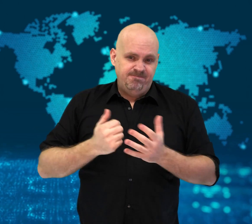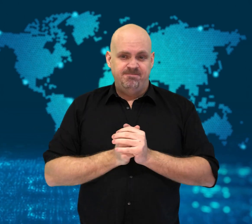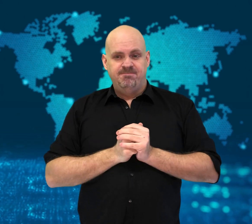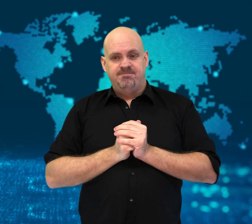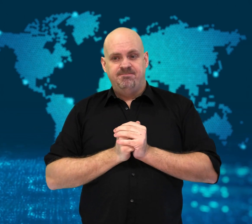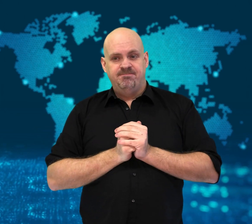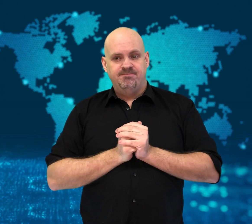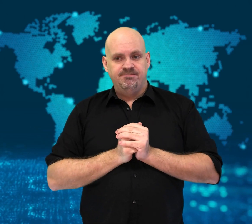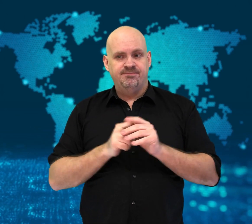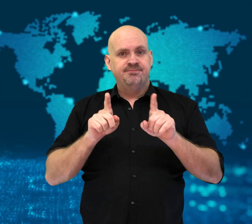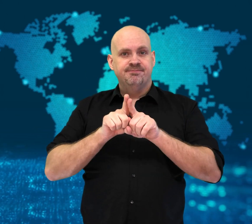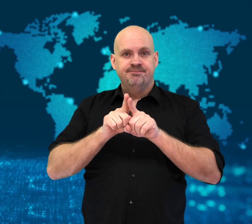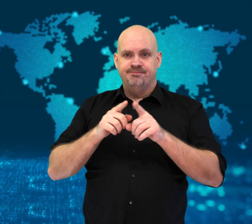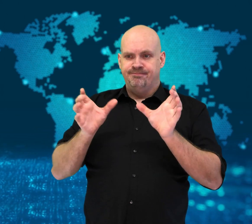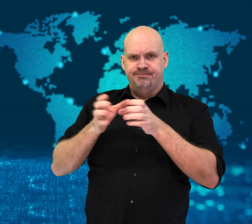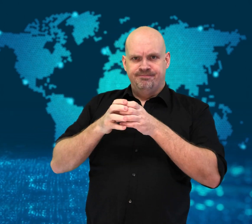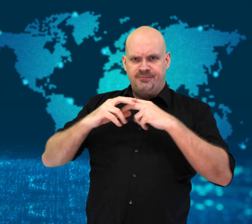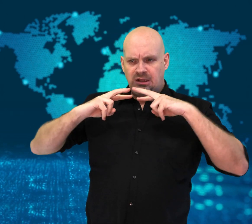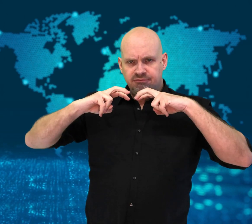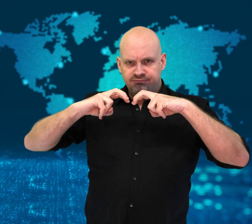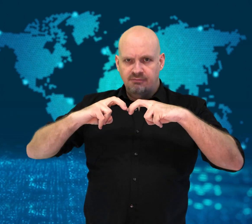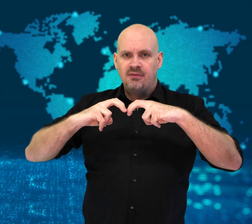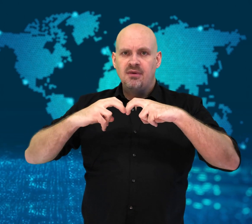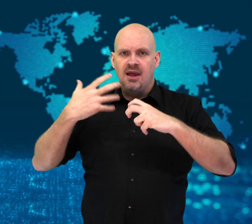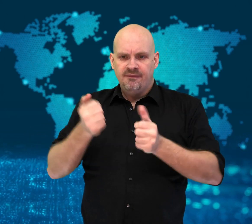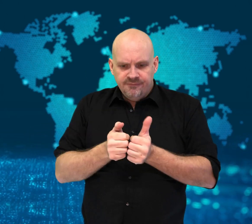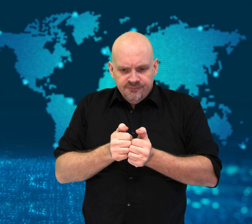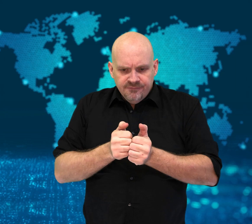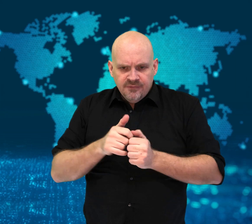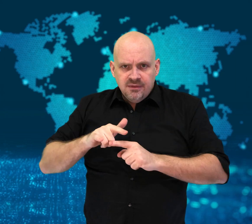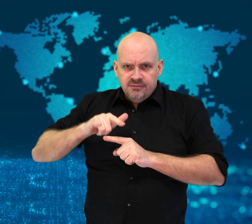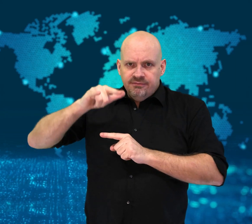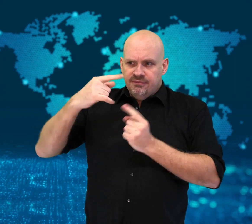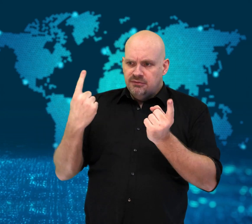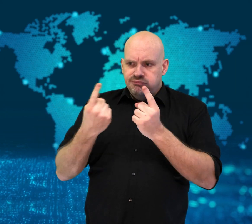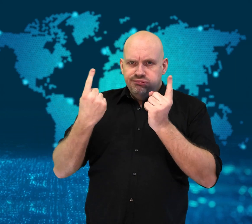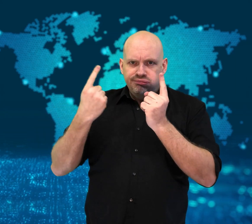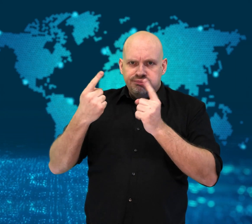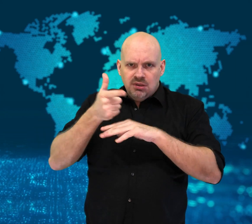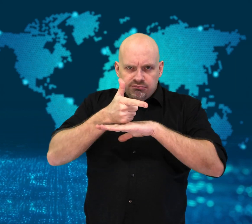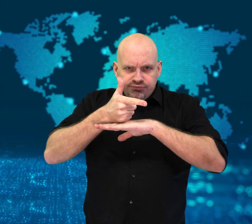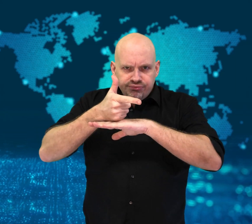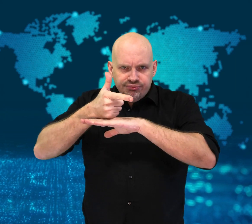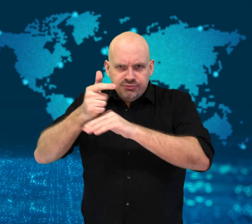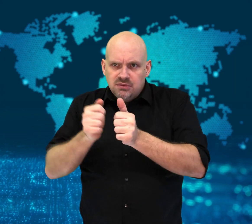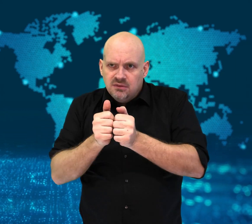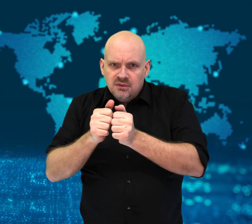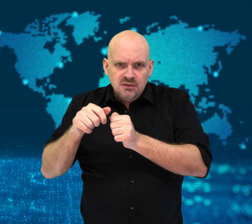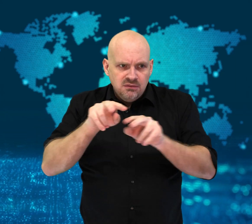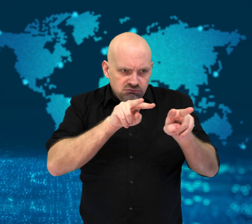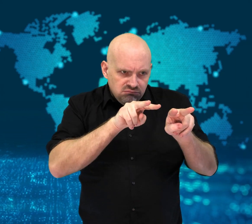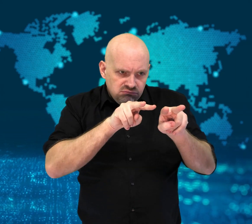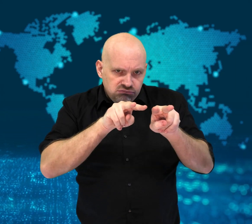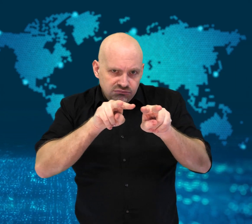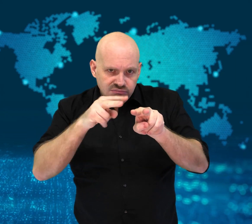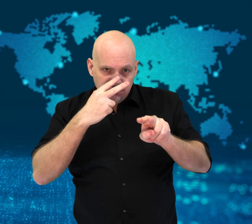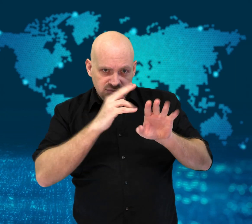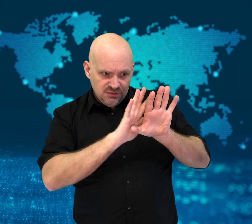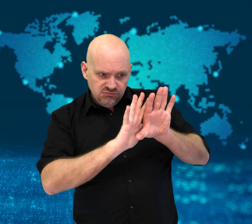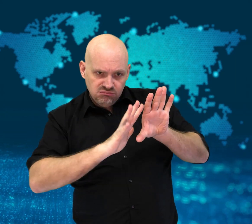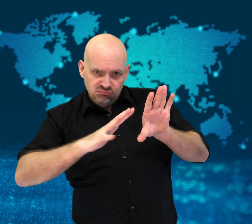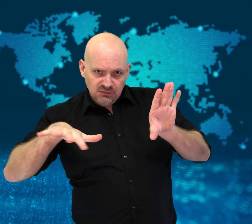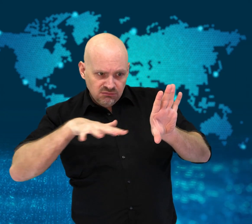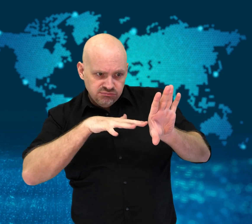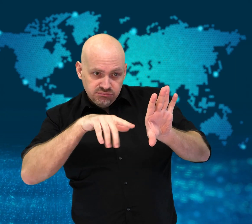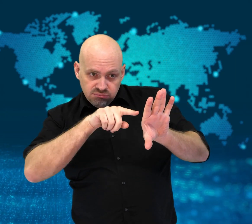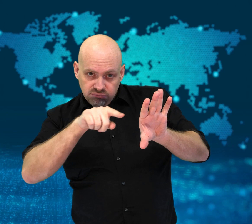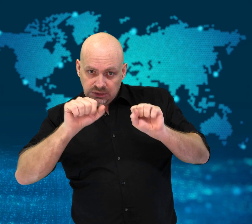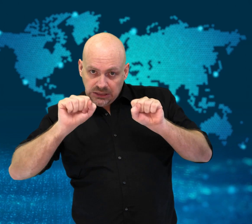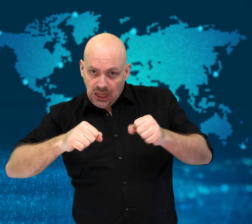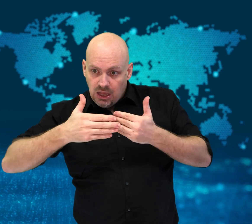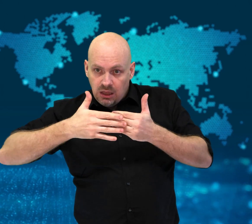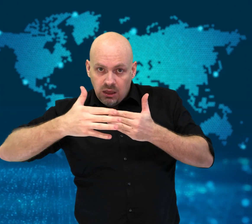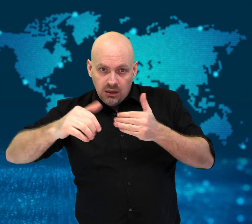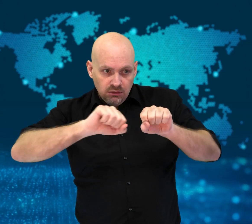Geologists are using drones to determine if another landslide might occur.